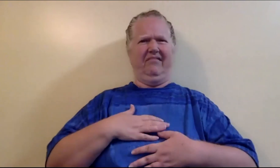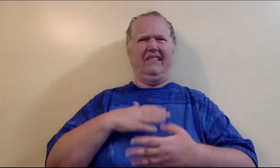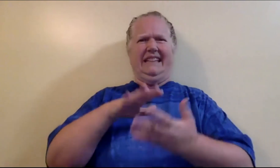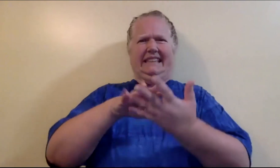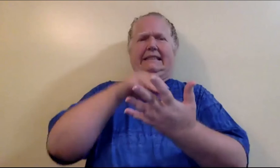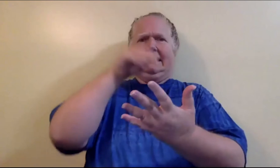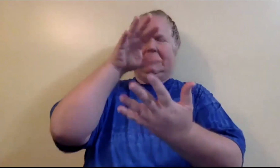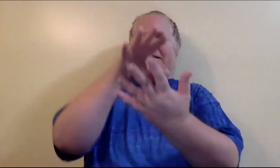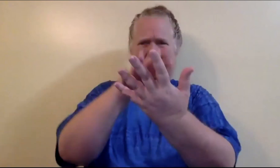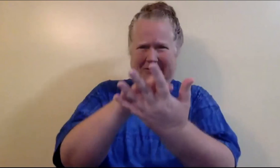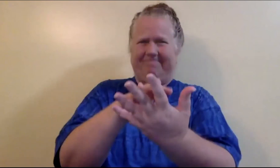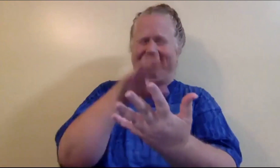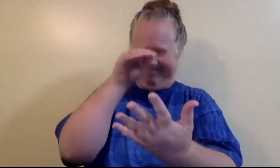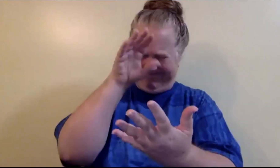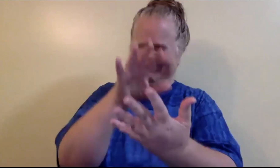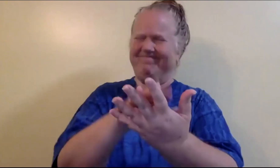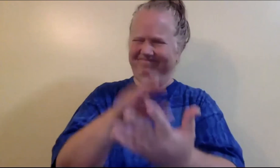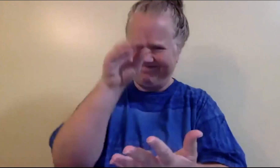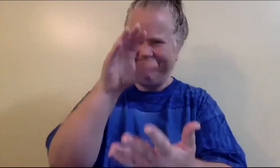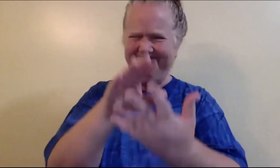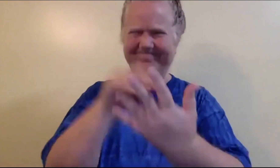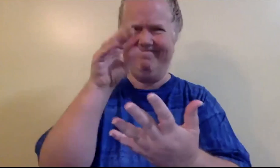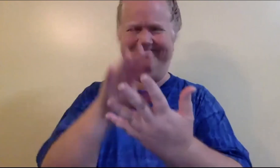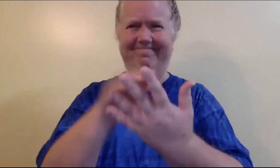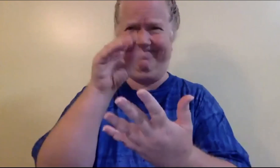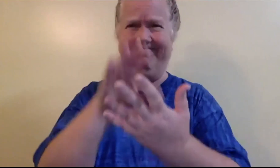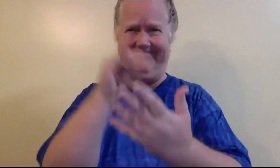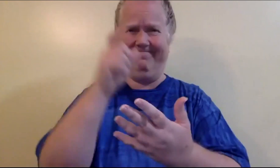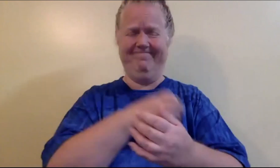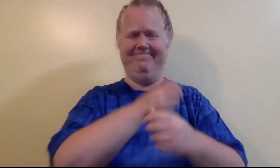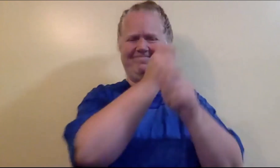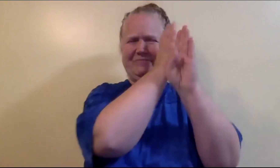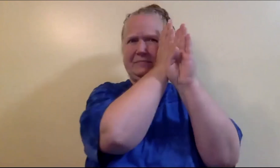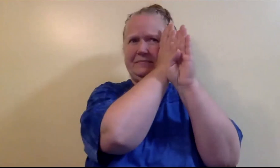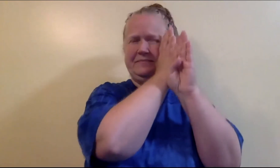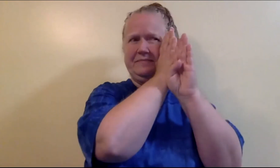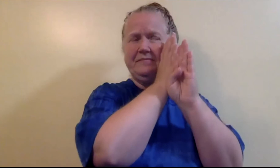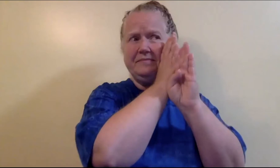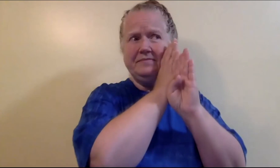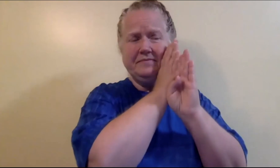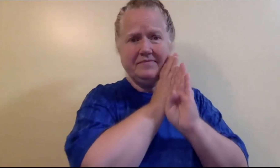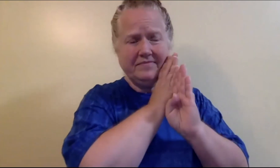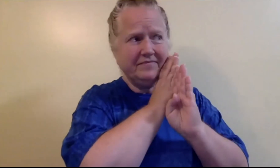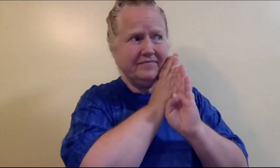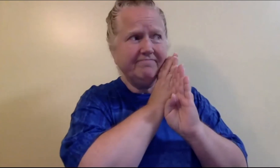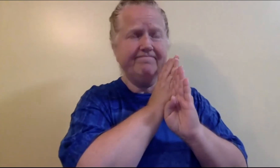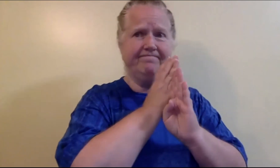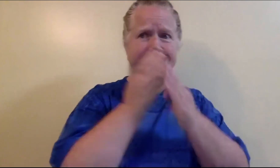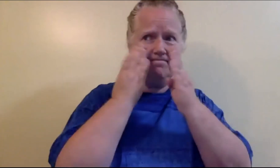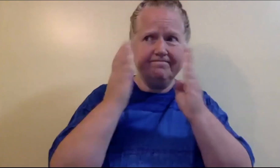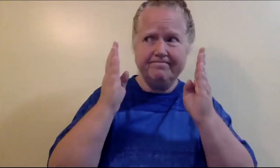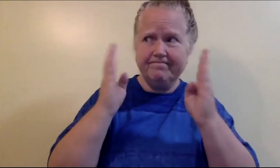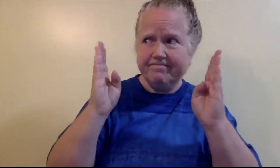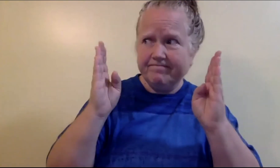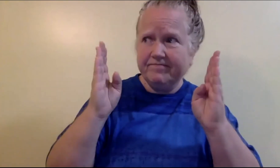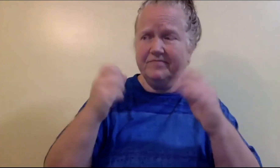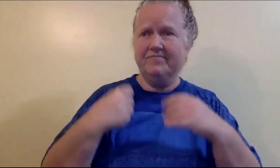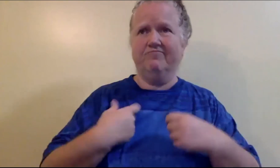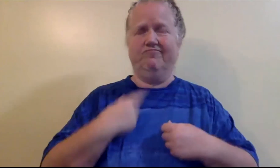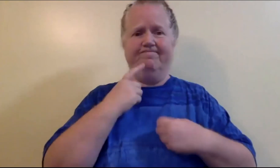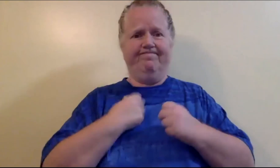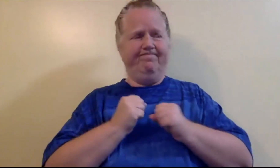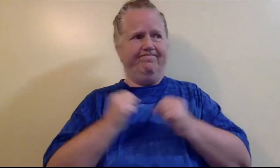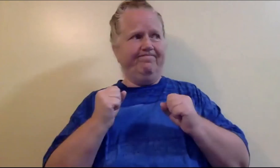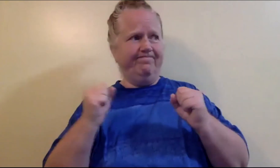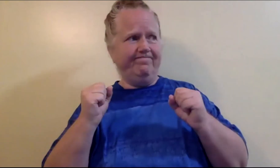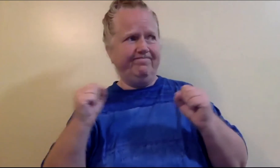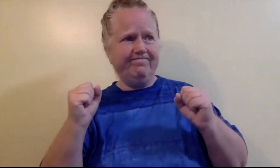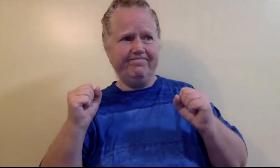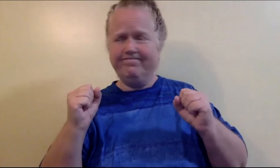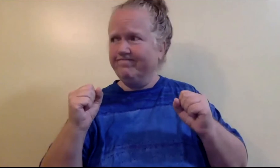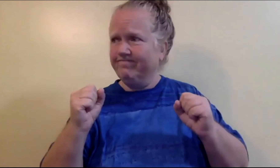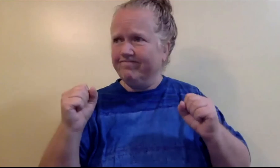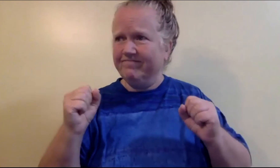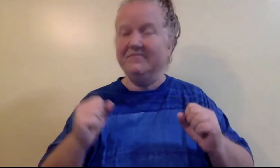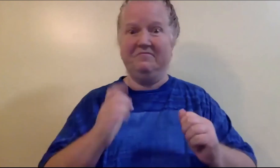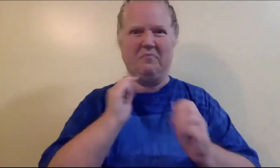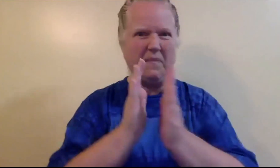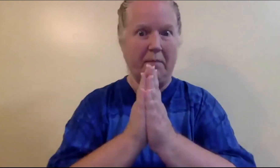With each of these movies, I learned new things. I became more and more willing to look at and discuss the problems I was witnessing.